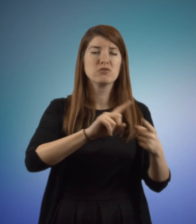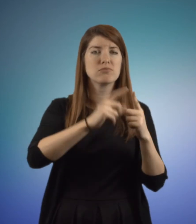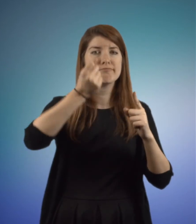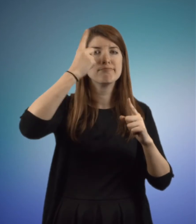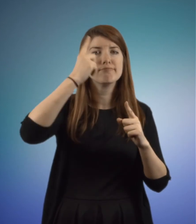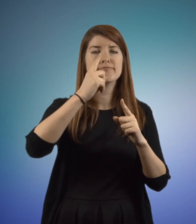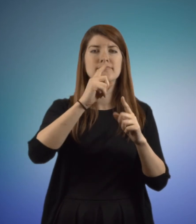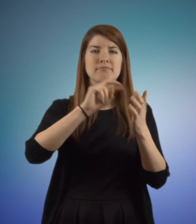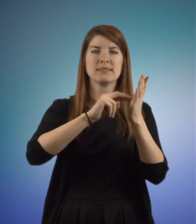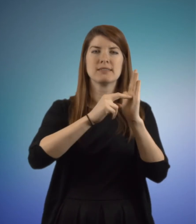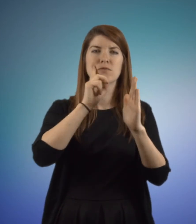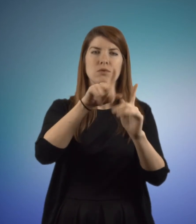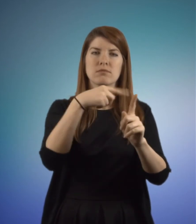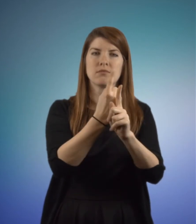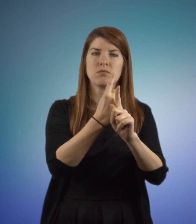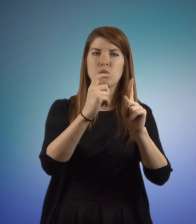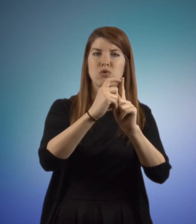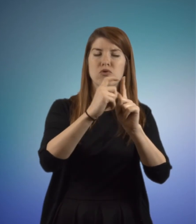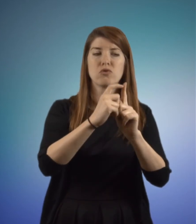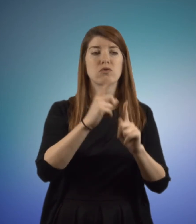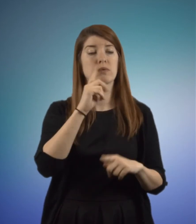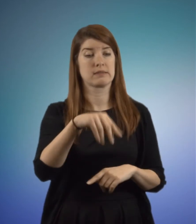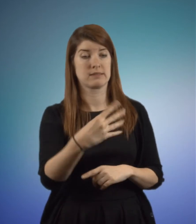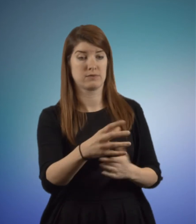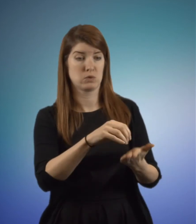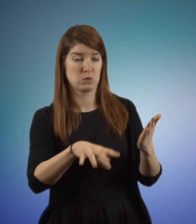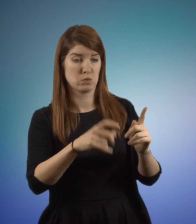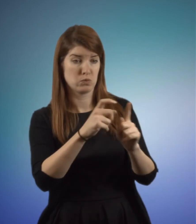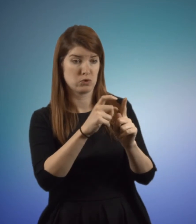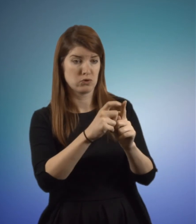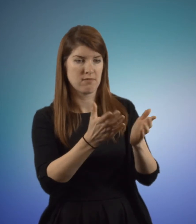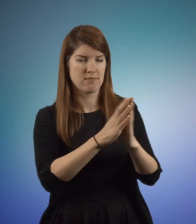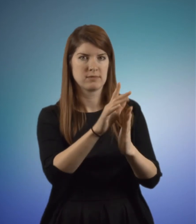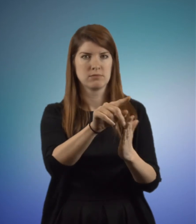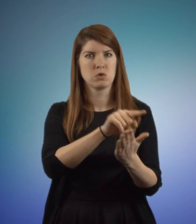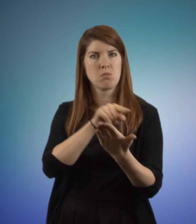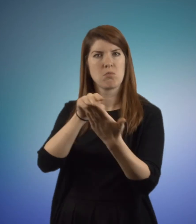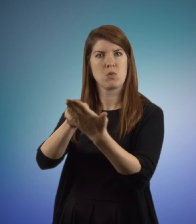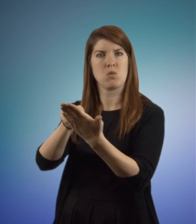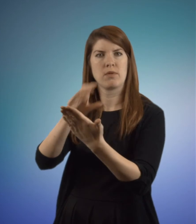The student was given a word and asked to point to a picture that best goes with the word.